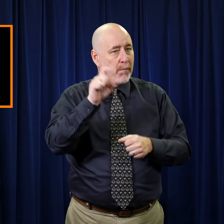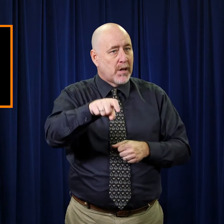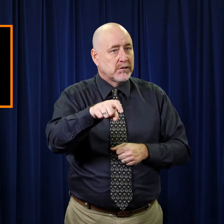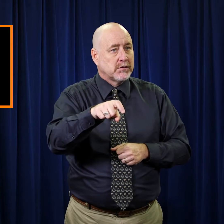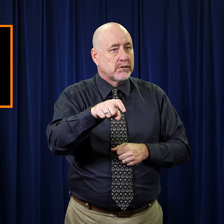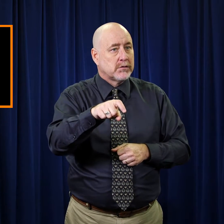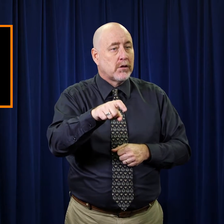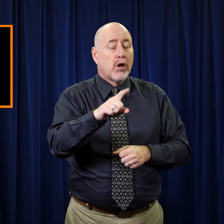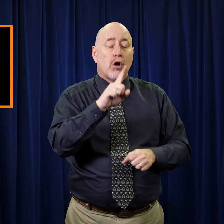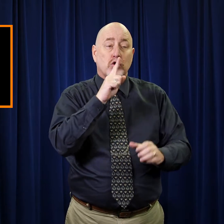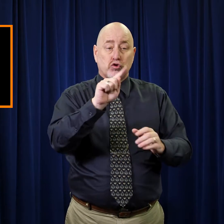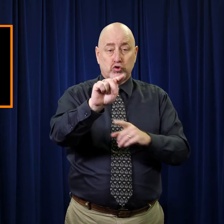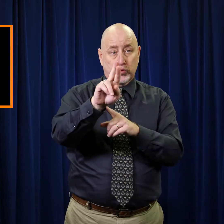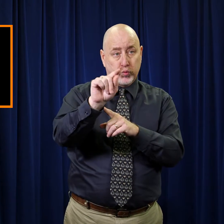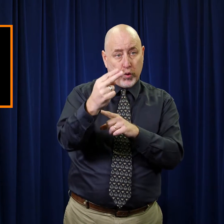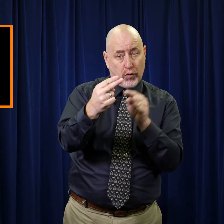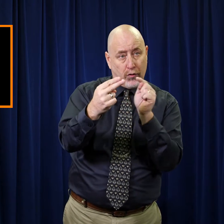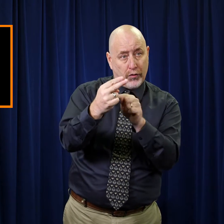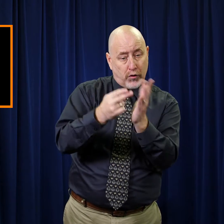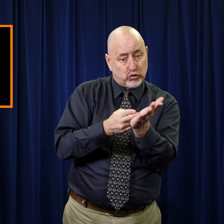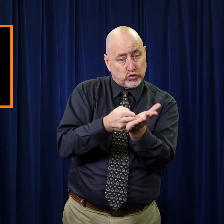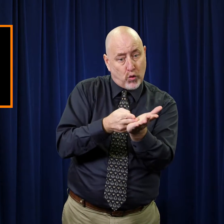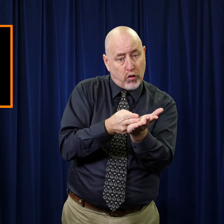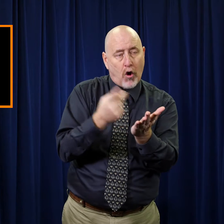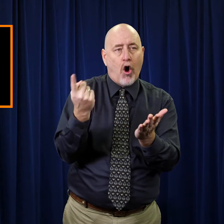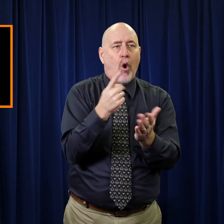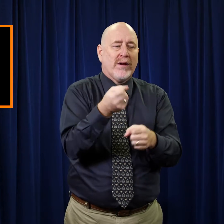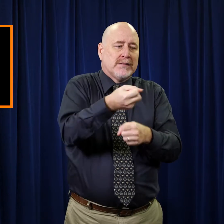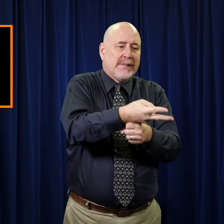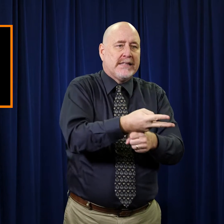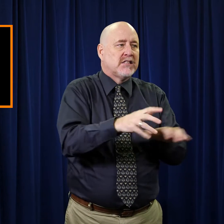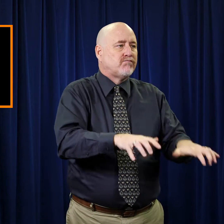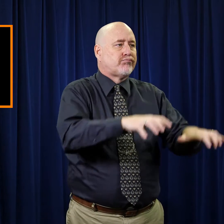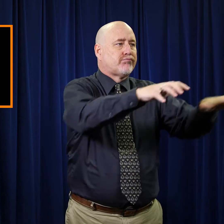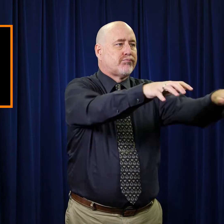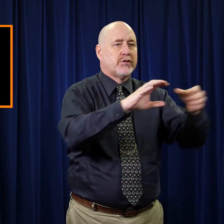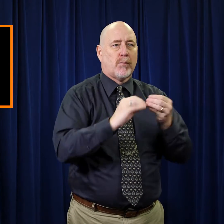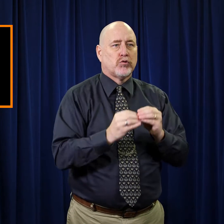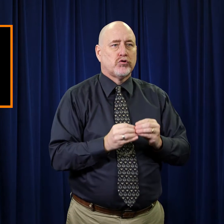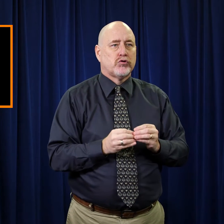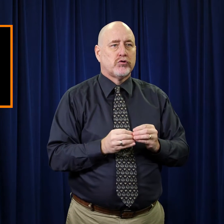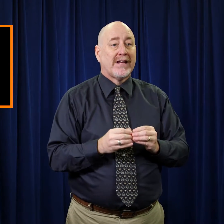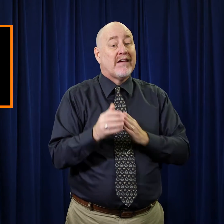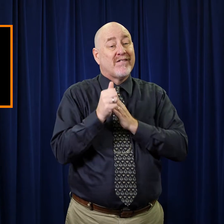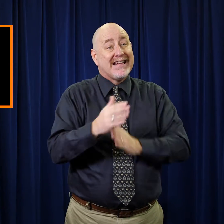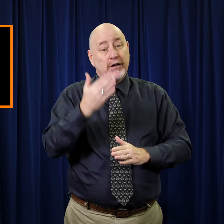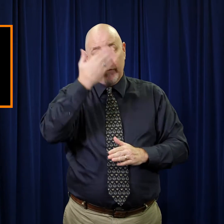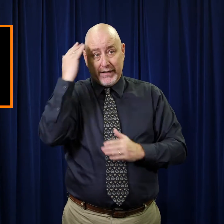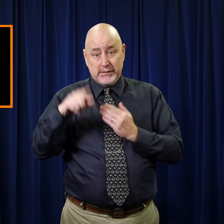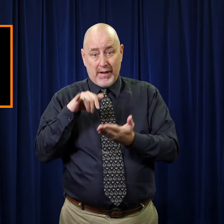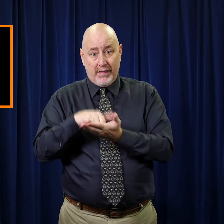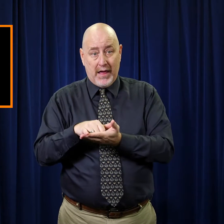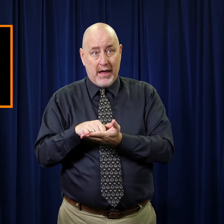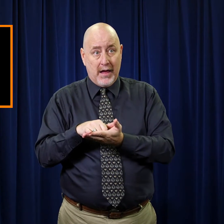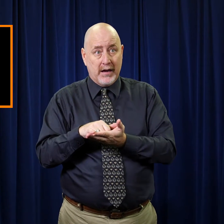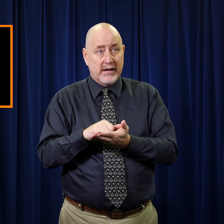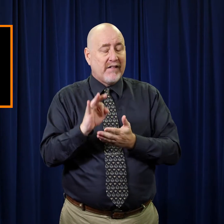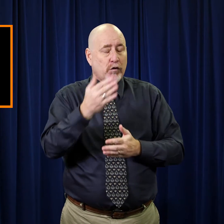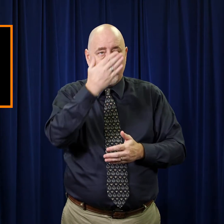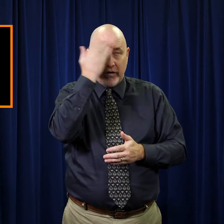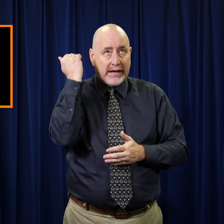you must get, is that truth always trumps numbers. If a leader forgets that—if